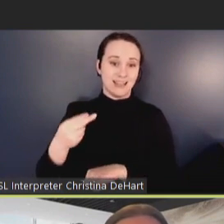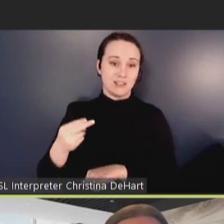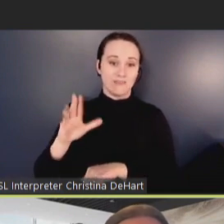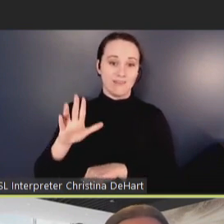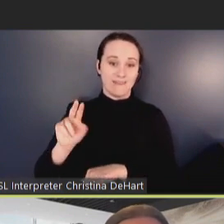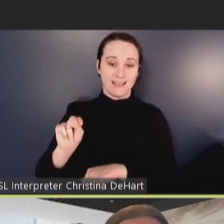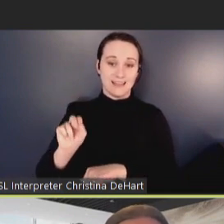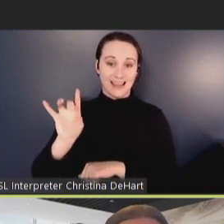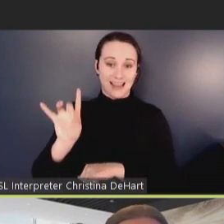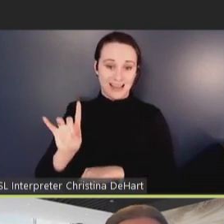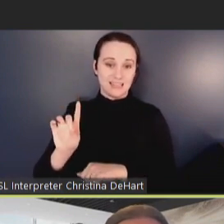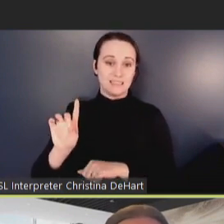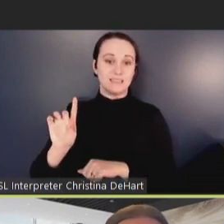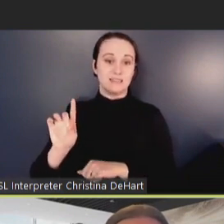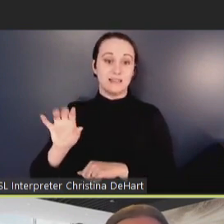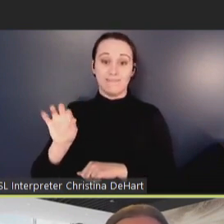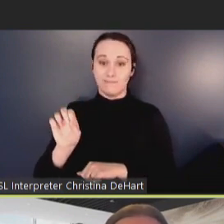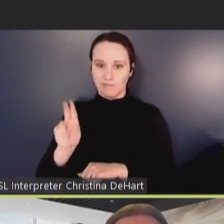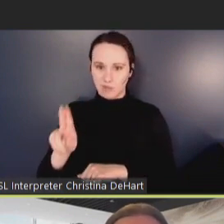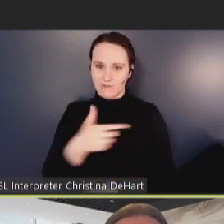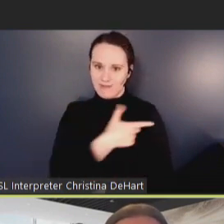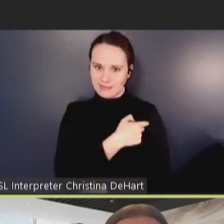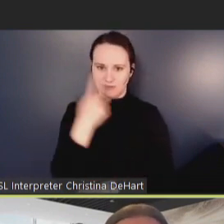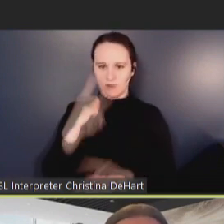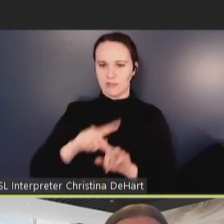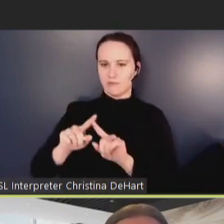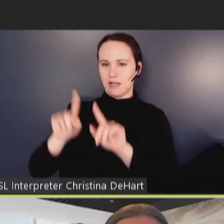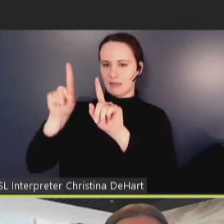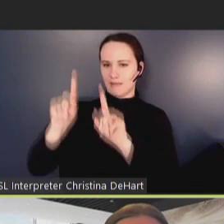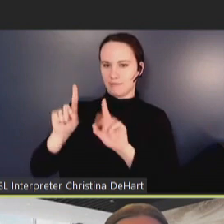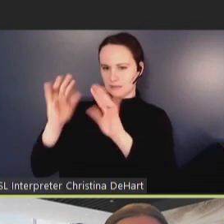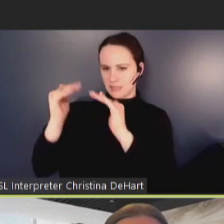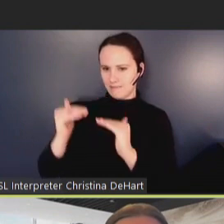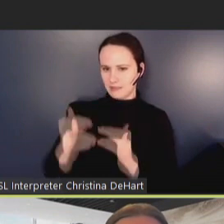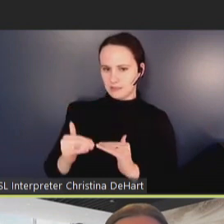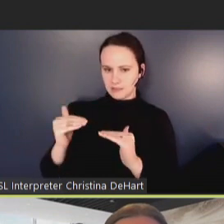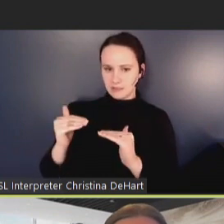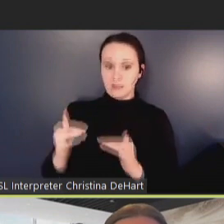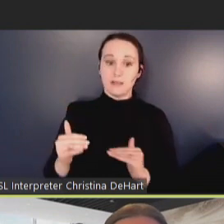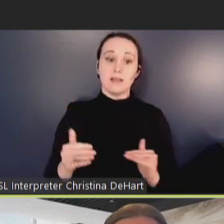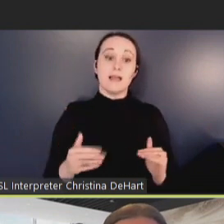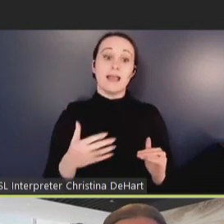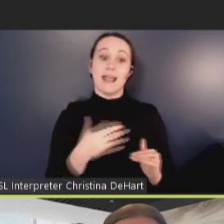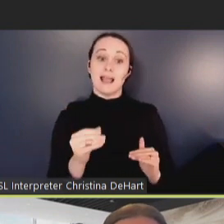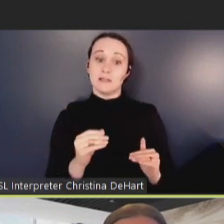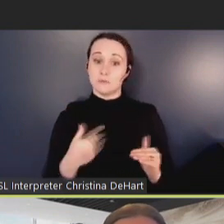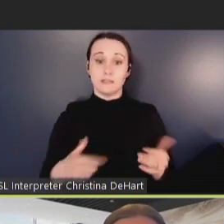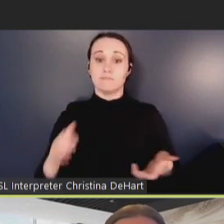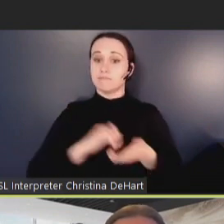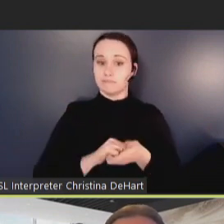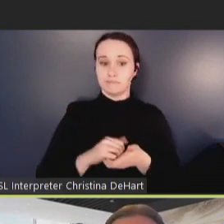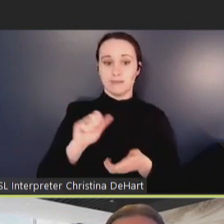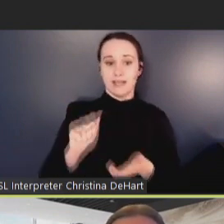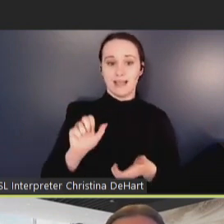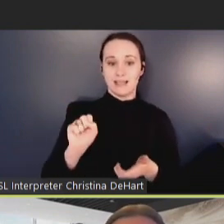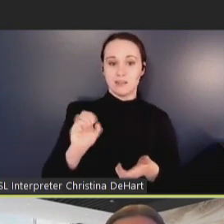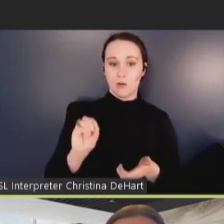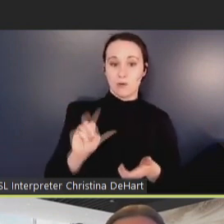antigen dose levels and adjuvanted with ASO3 and MF59 continues. Studies start as projected